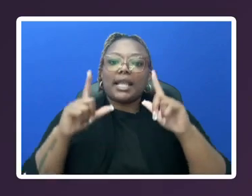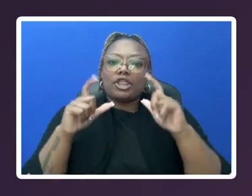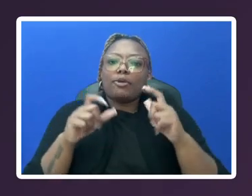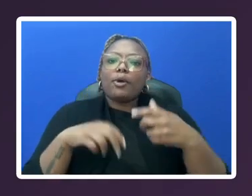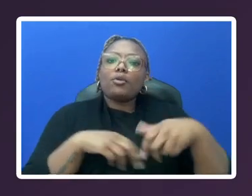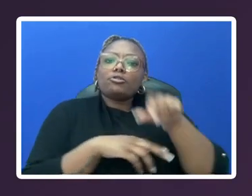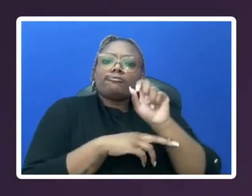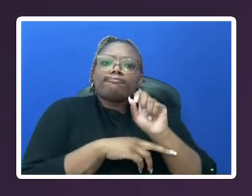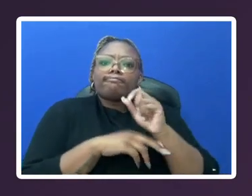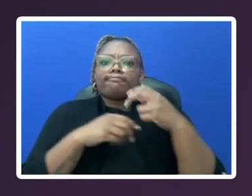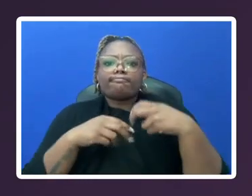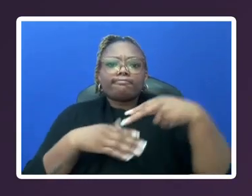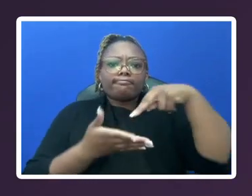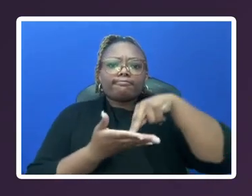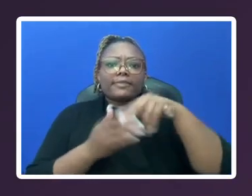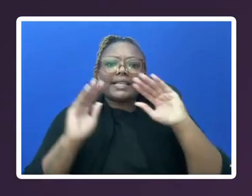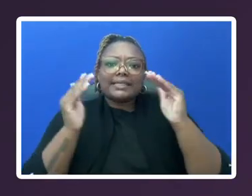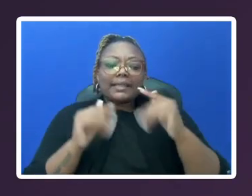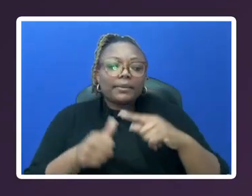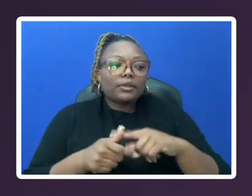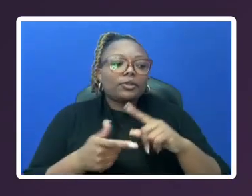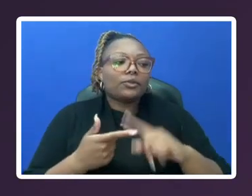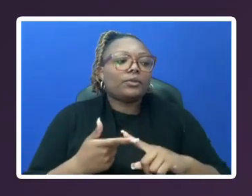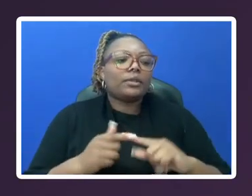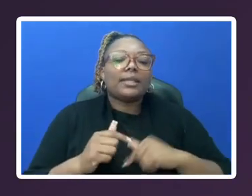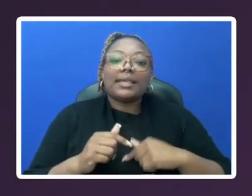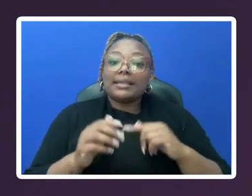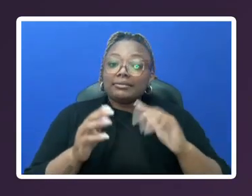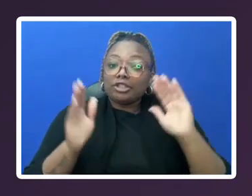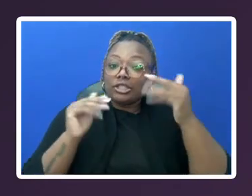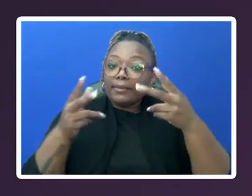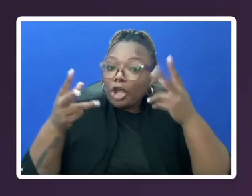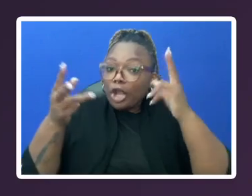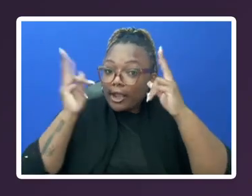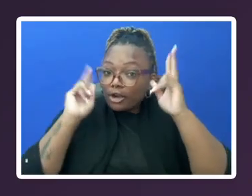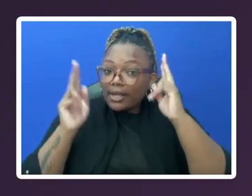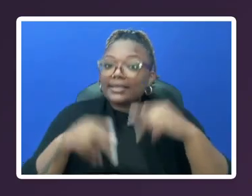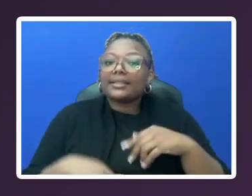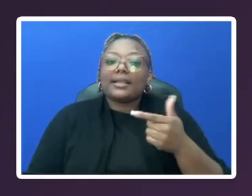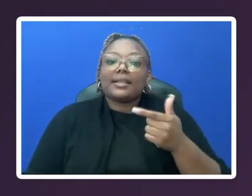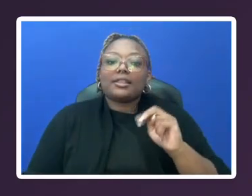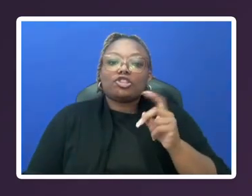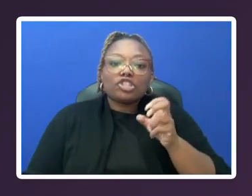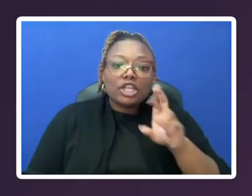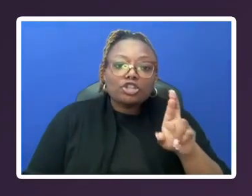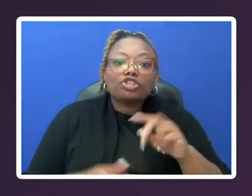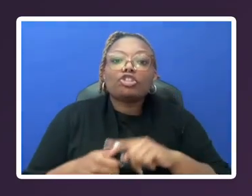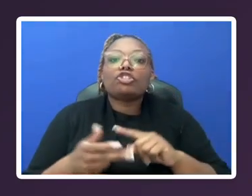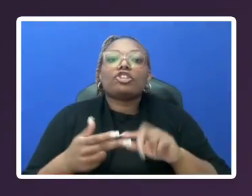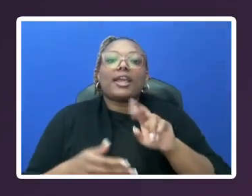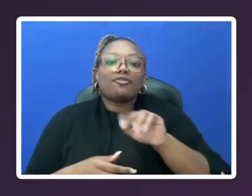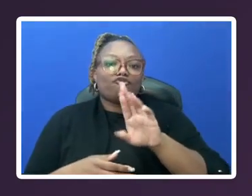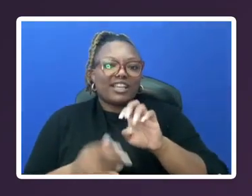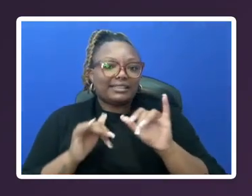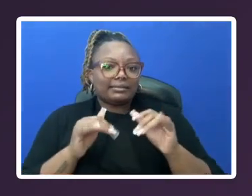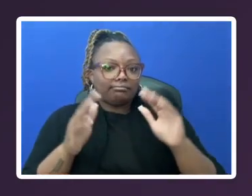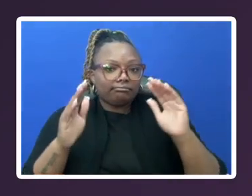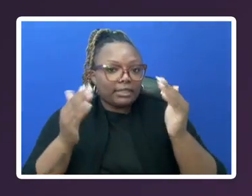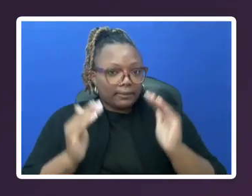They have similar haircuts. And their gender and race are also very similar. All these similarities